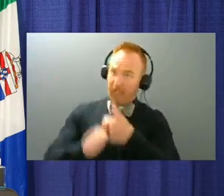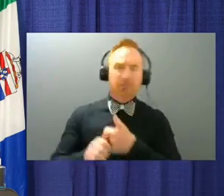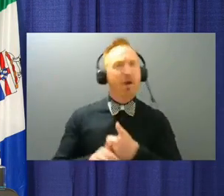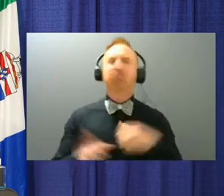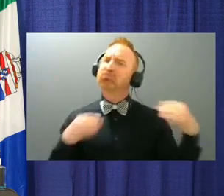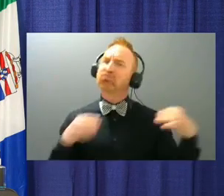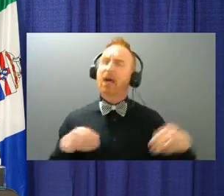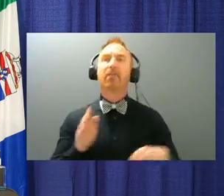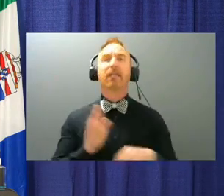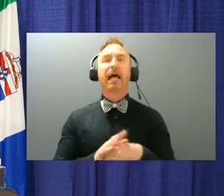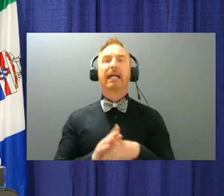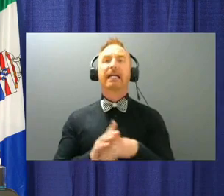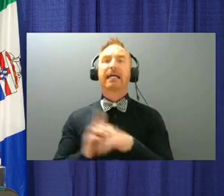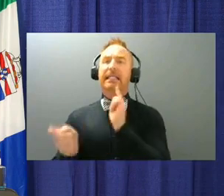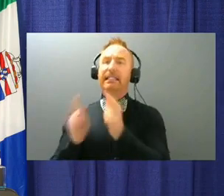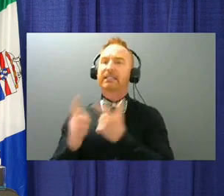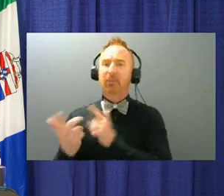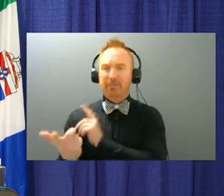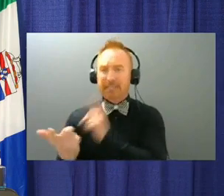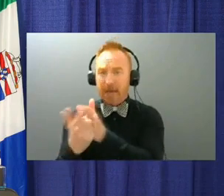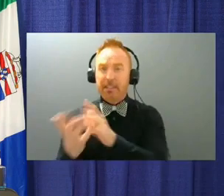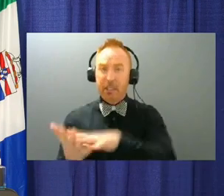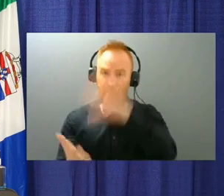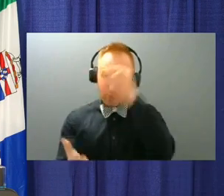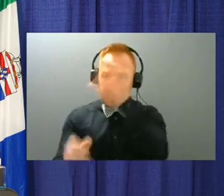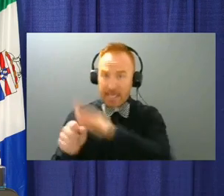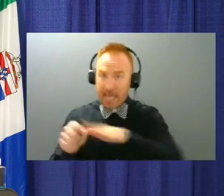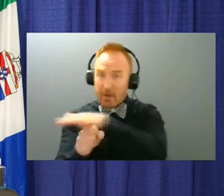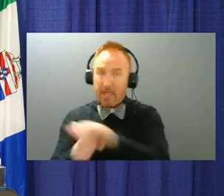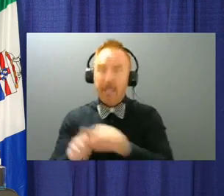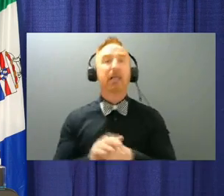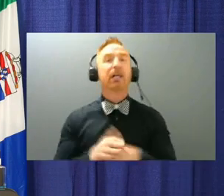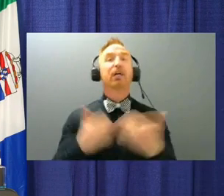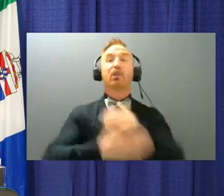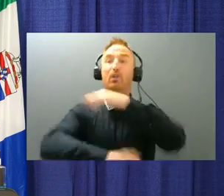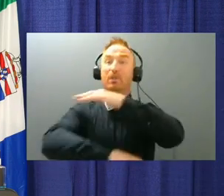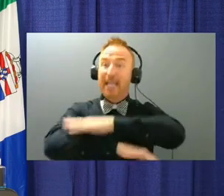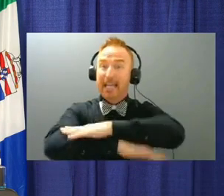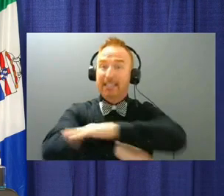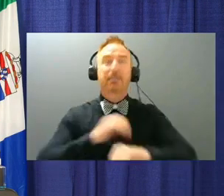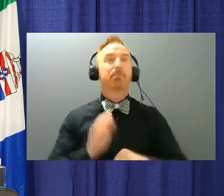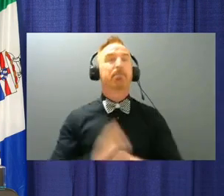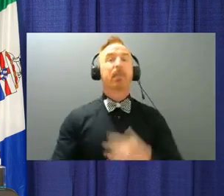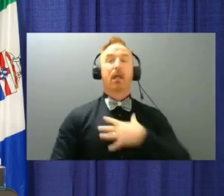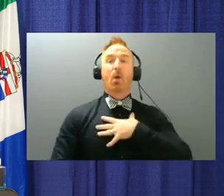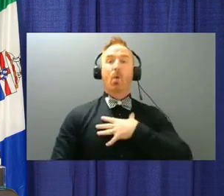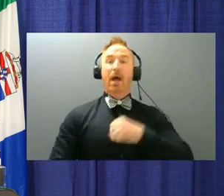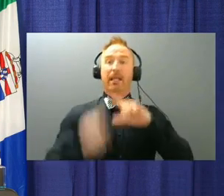learning spaces, for things like new desks or whiteboards. They could be used for custodial